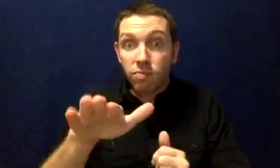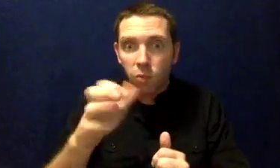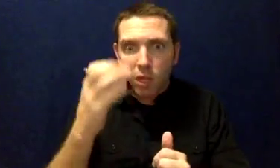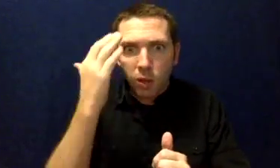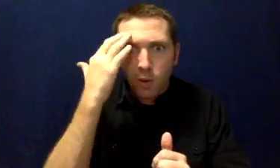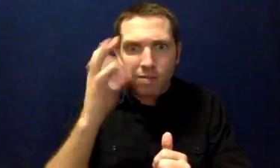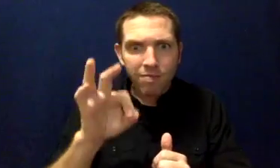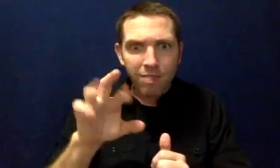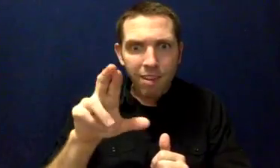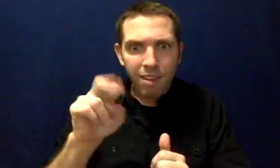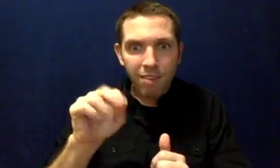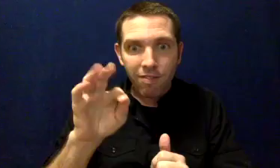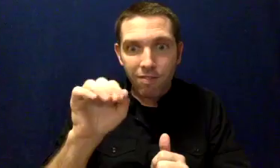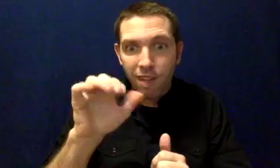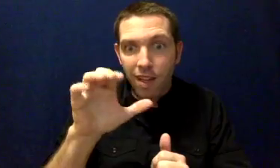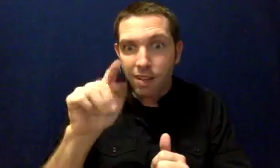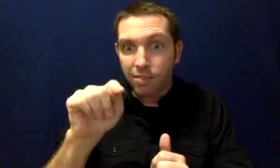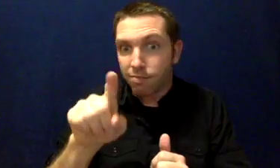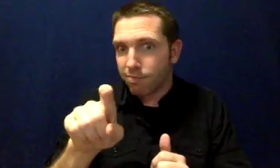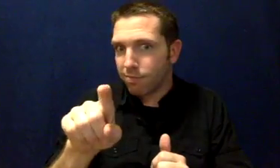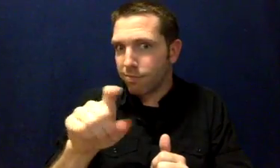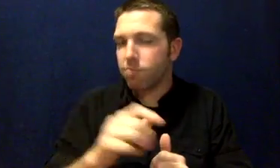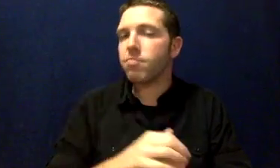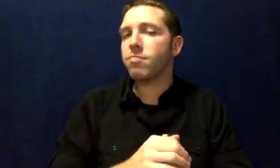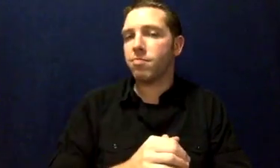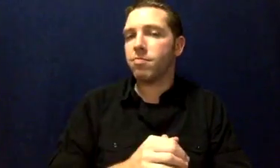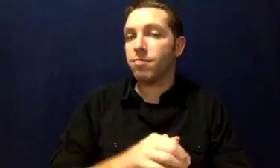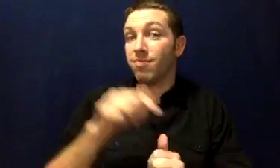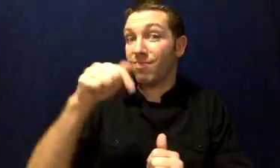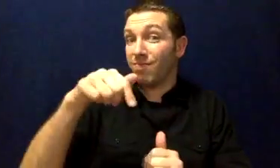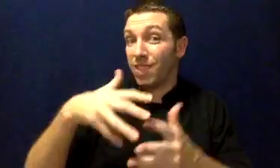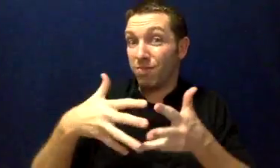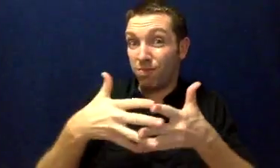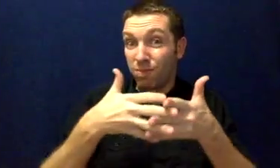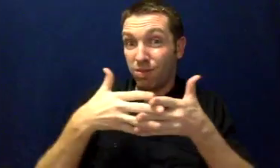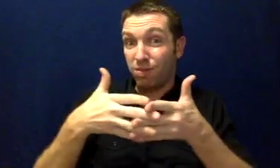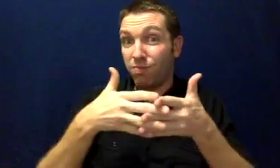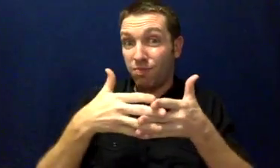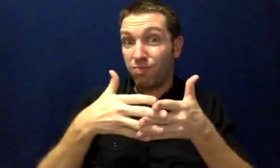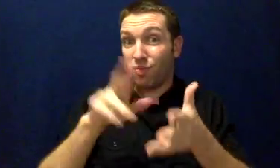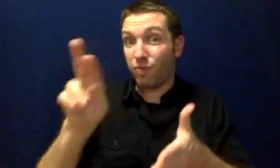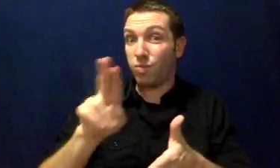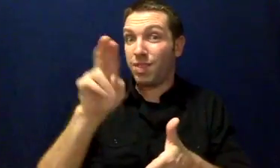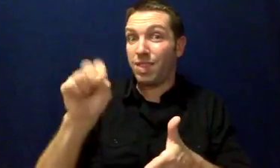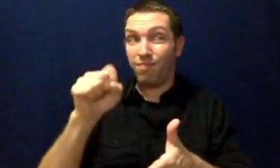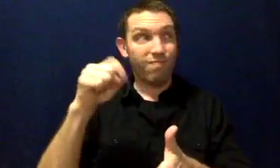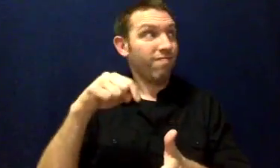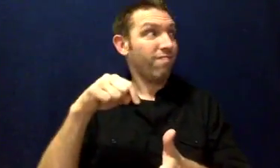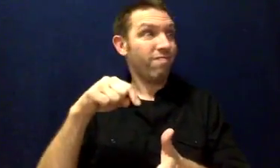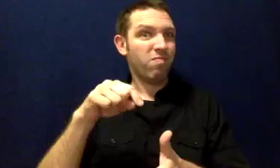Hey - want to know a fun fact about Usher syndrome?? In the United States, there are approximately